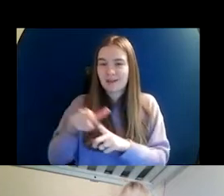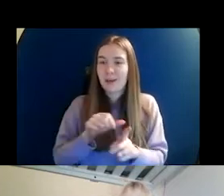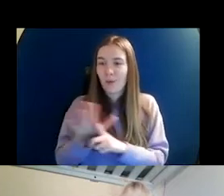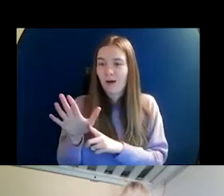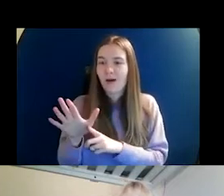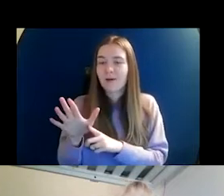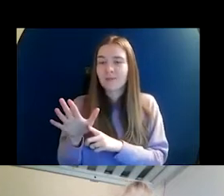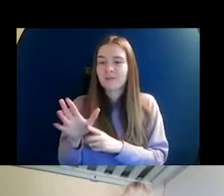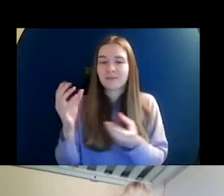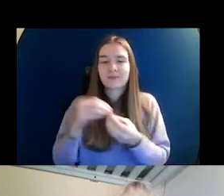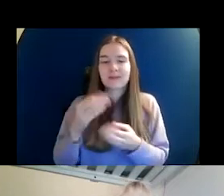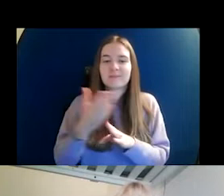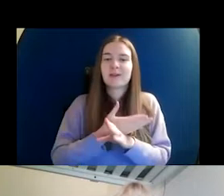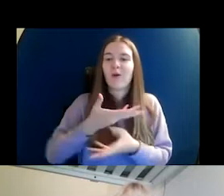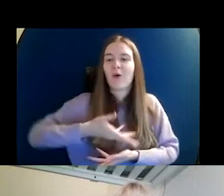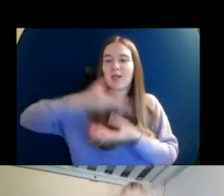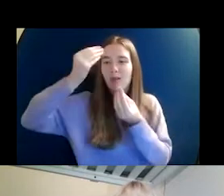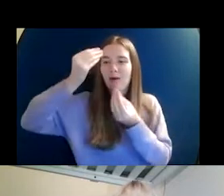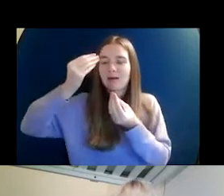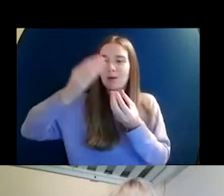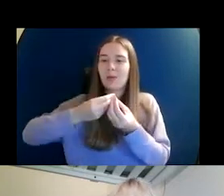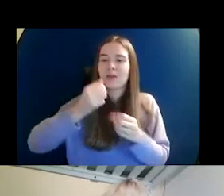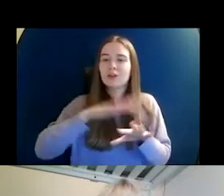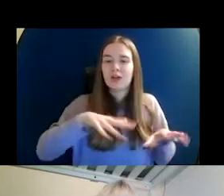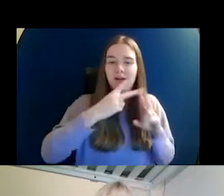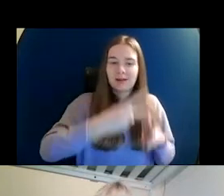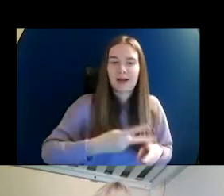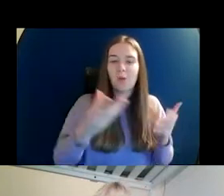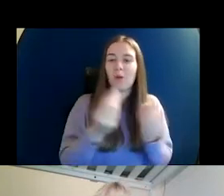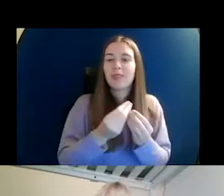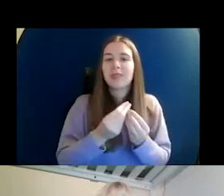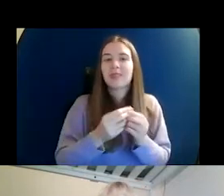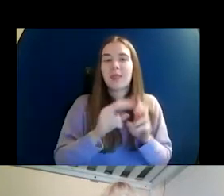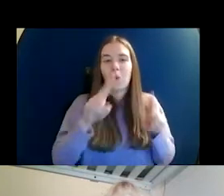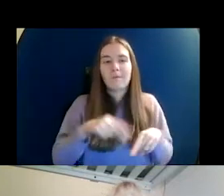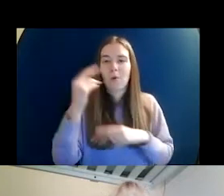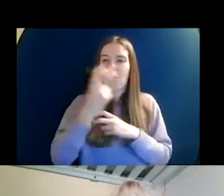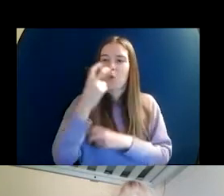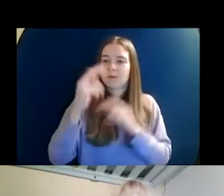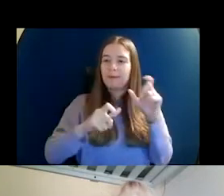and childcare facilities with homes for older people. And to help combat loneliness,